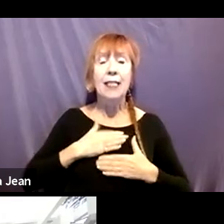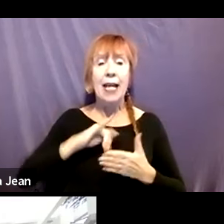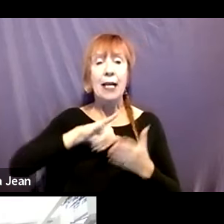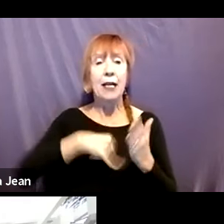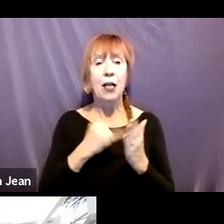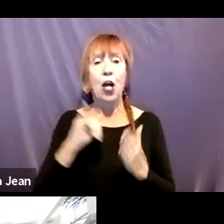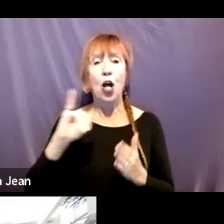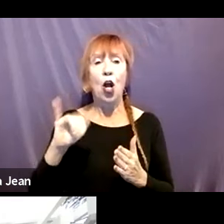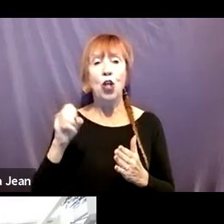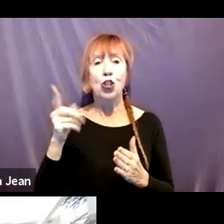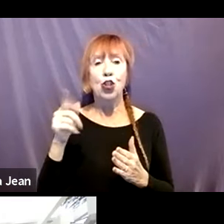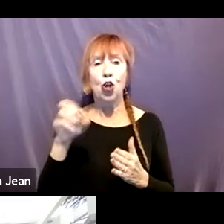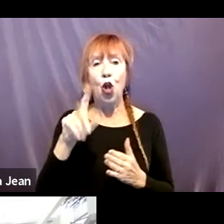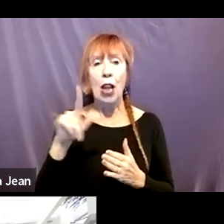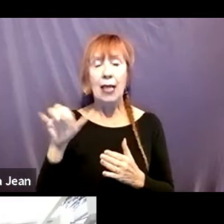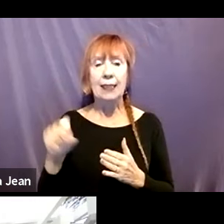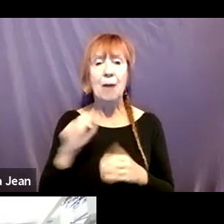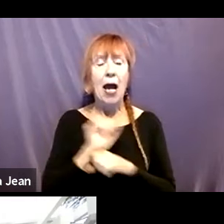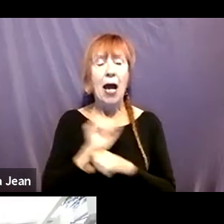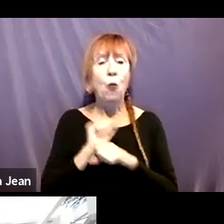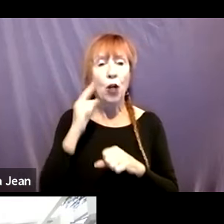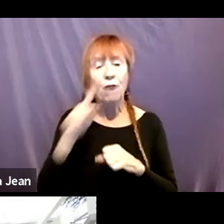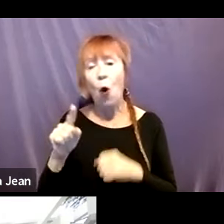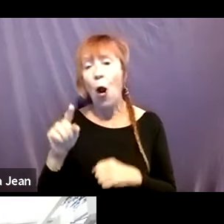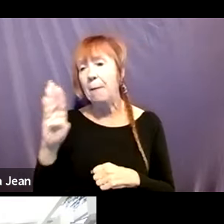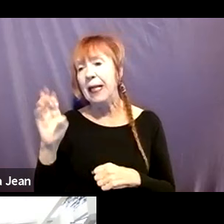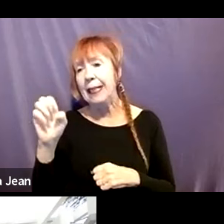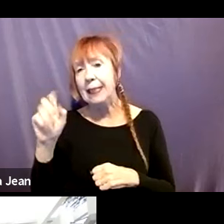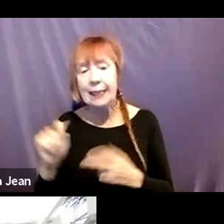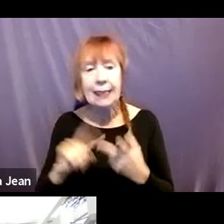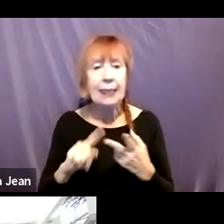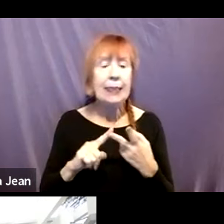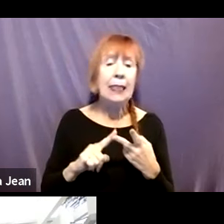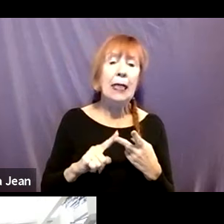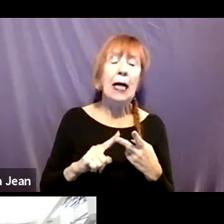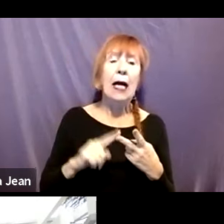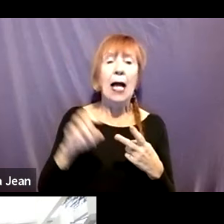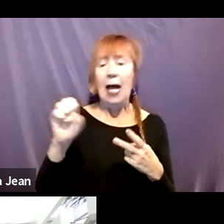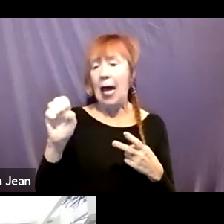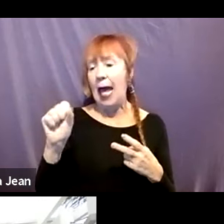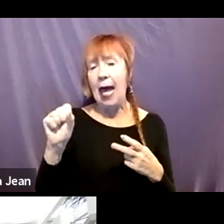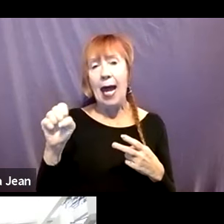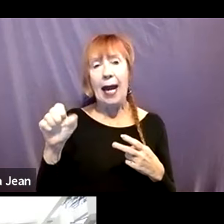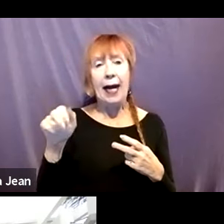where I worked for companies, like BET, and "Essence" magazine, and The YBF.